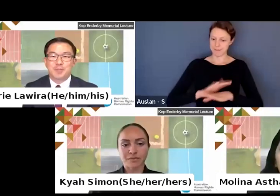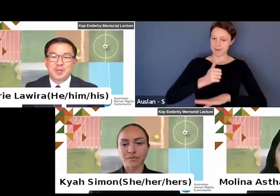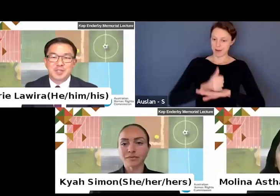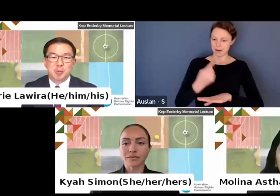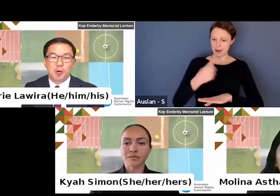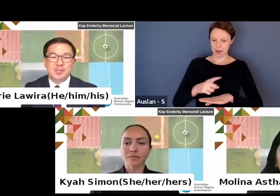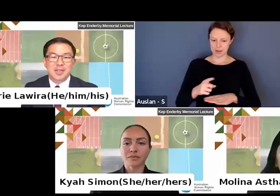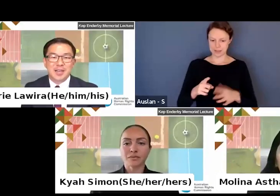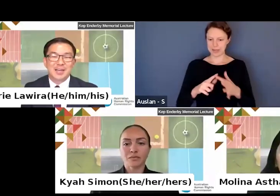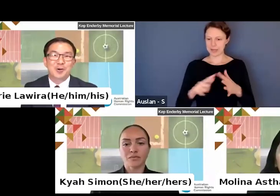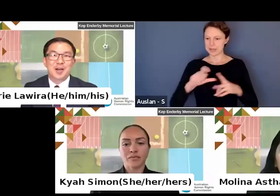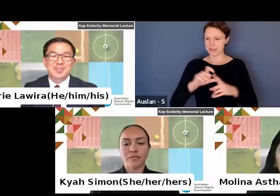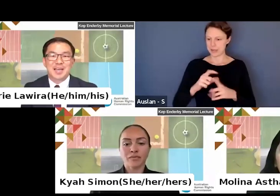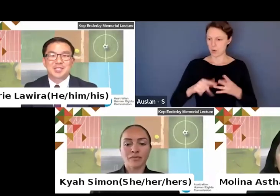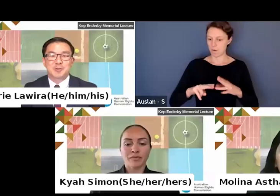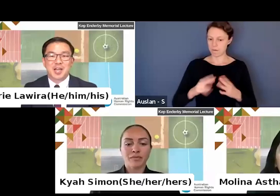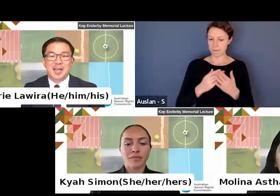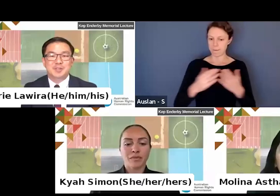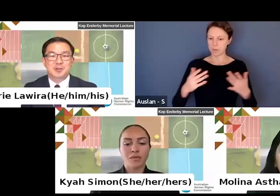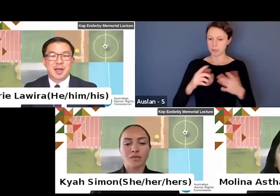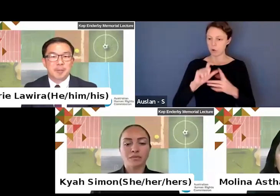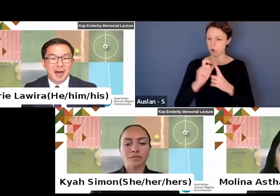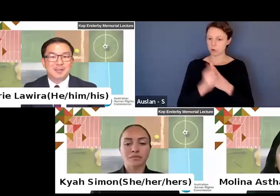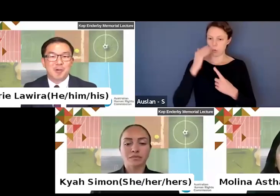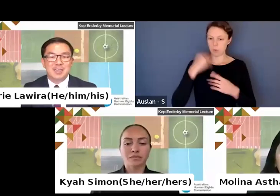Women in Sport, an organization which aims to create pathways